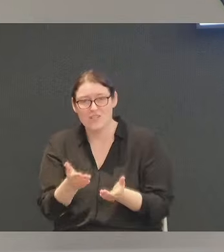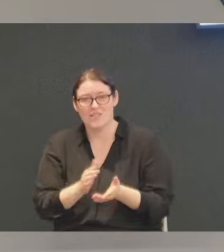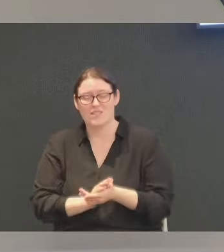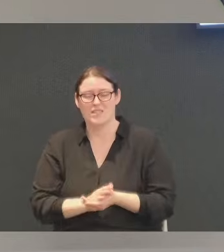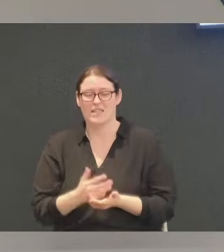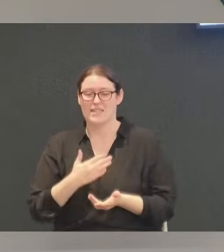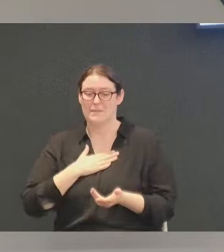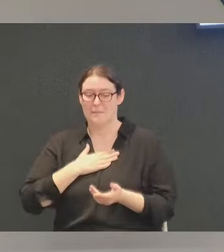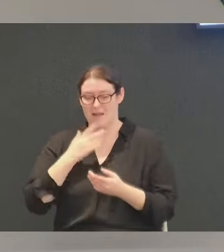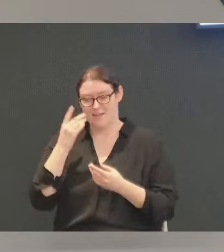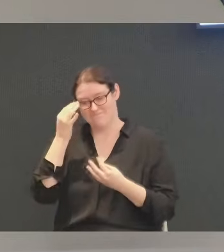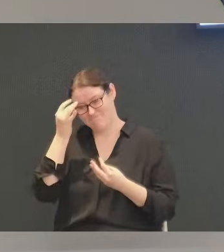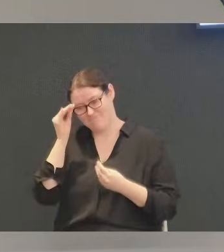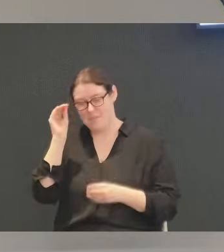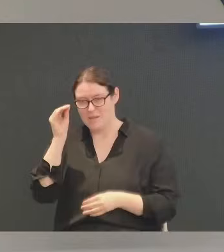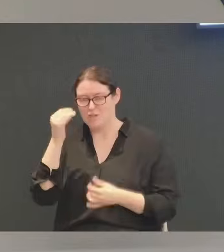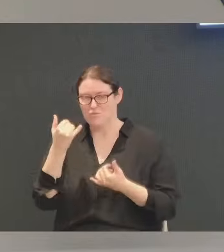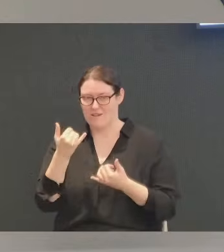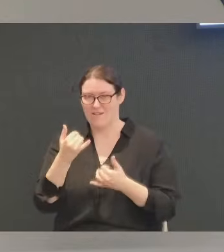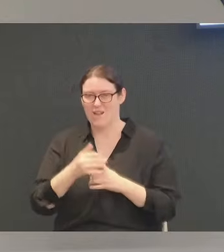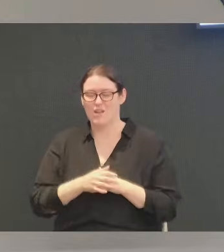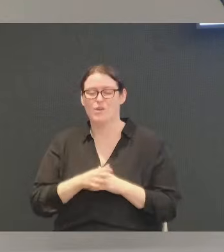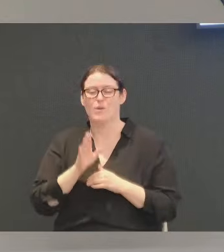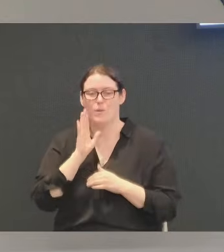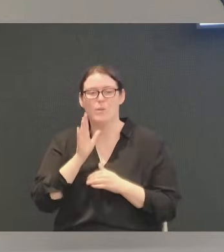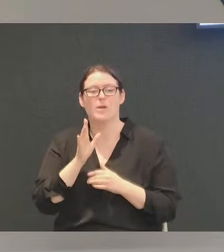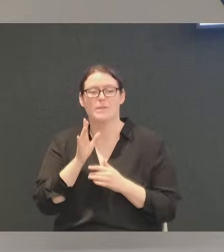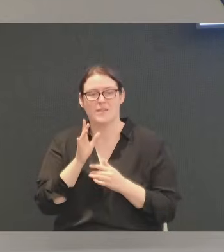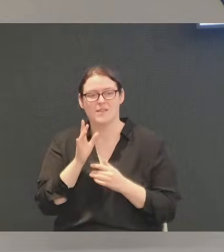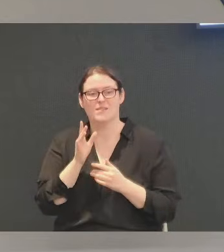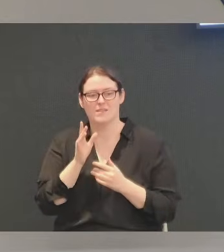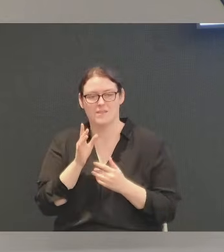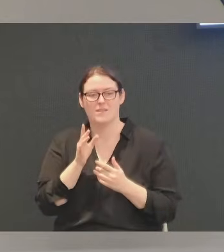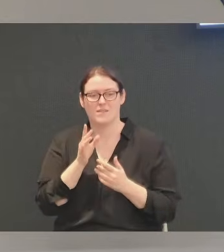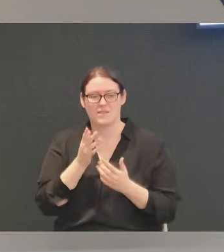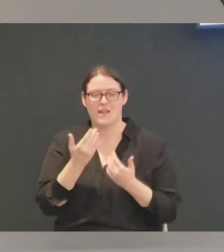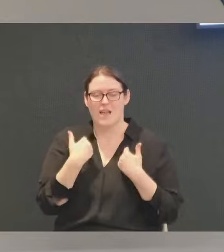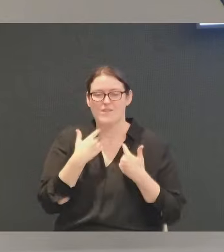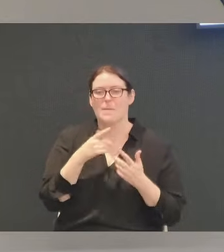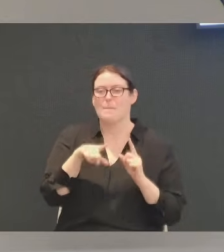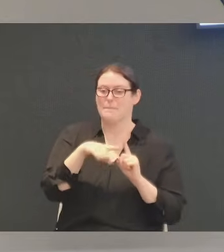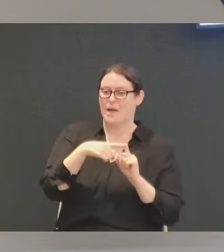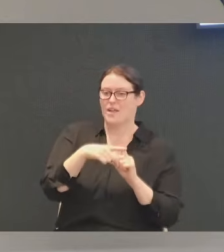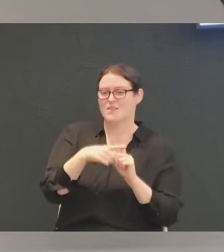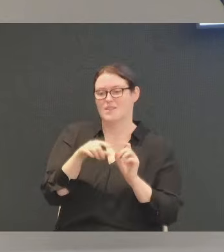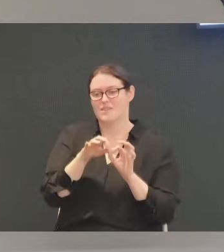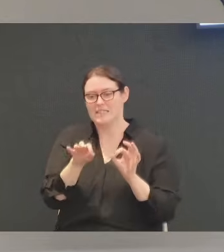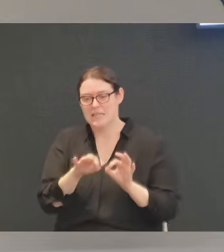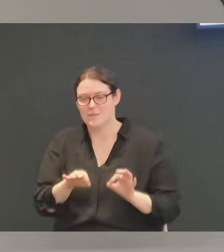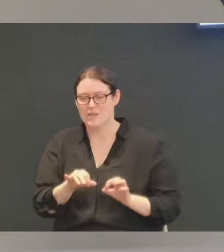right now. We'll be coming forward with some positive statements as far as what millage